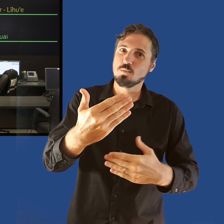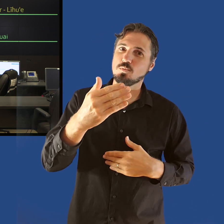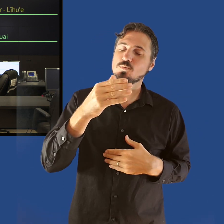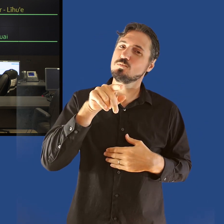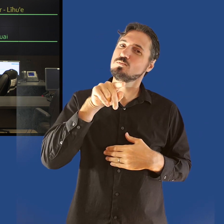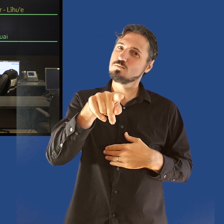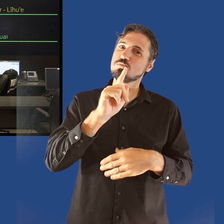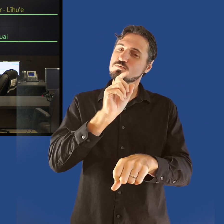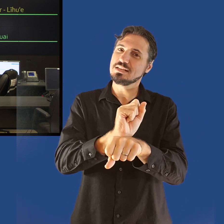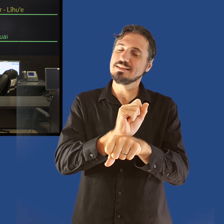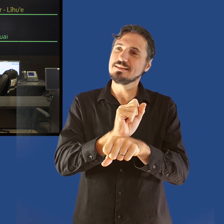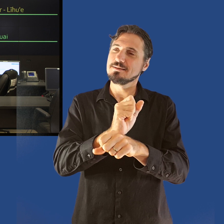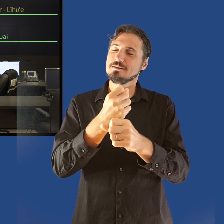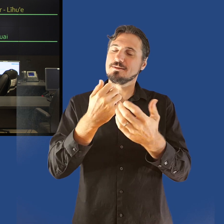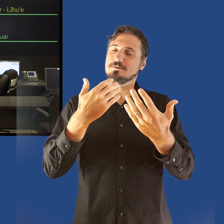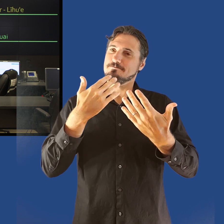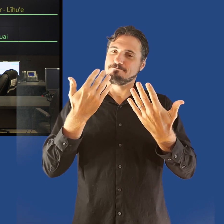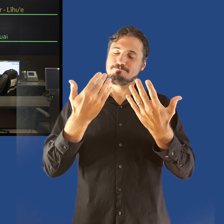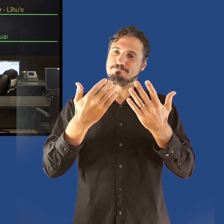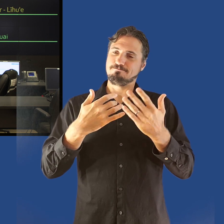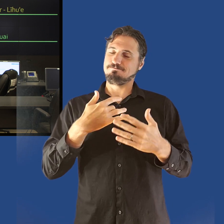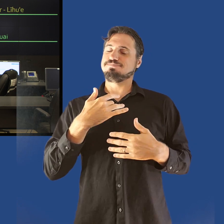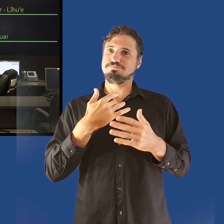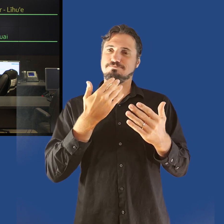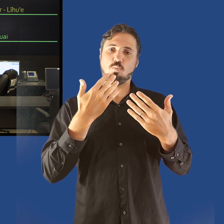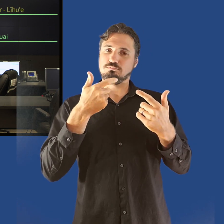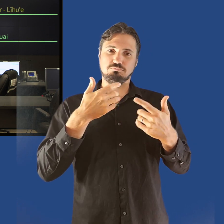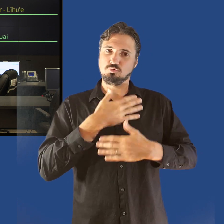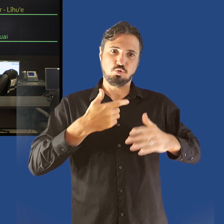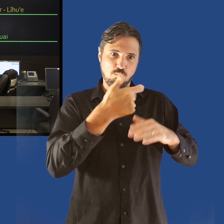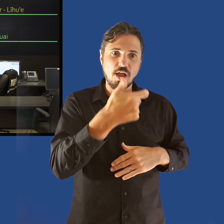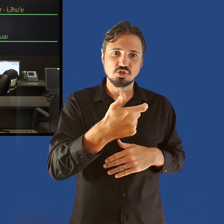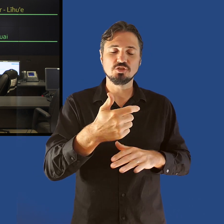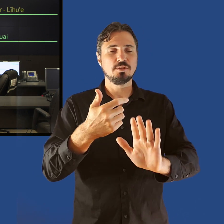takes place right here in this room, our County’s Emergency Operations Center.